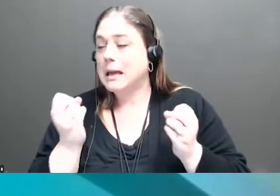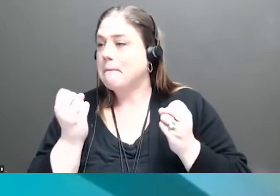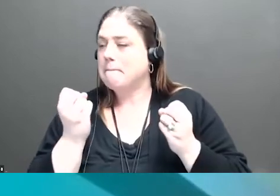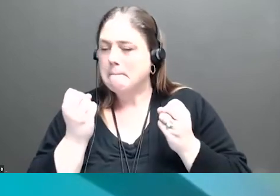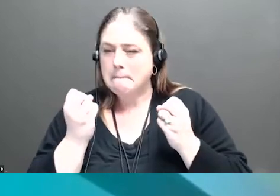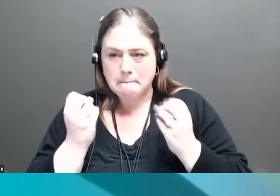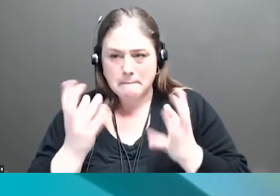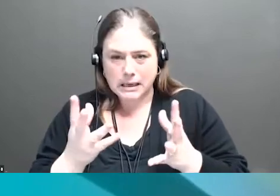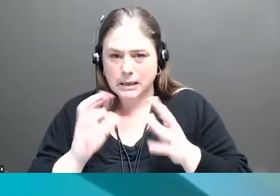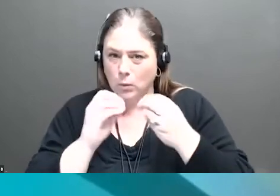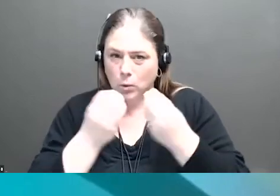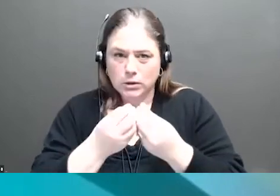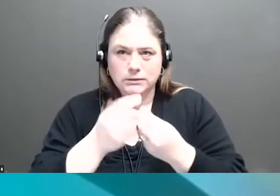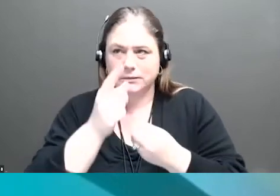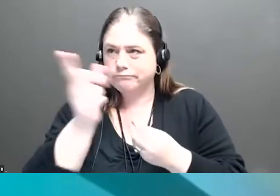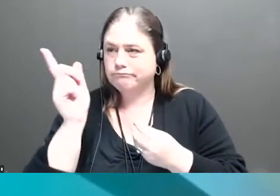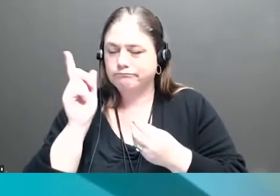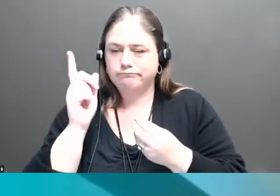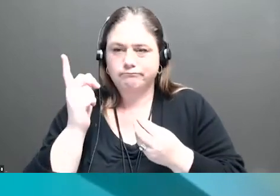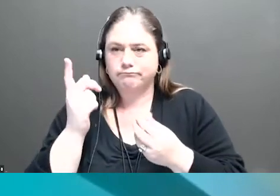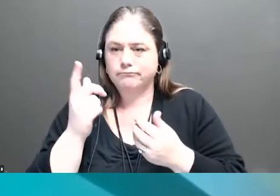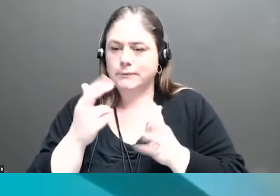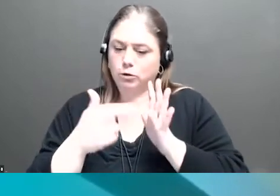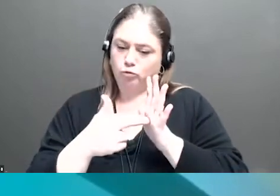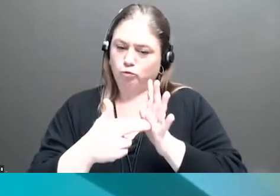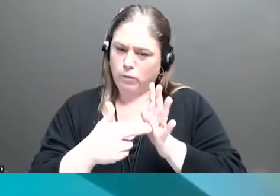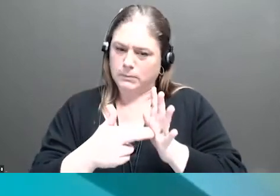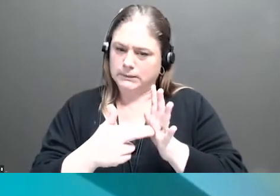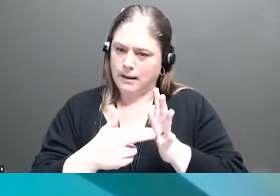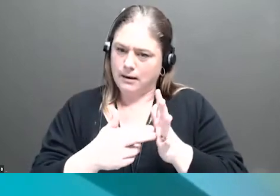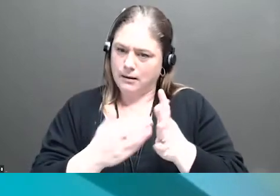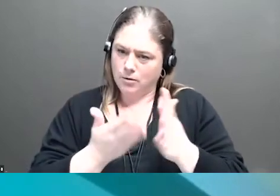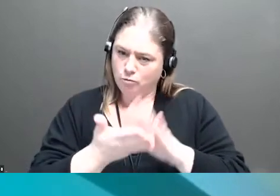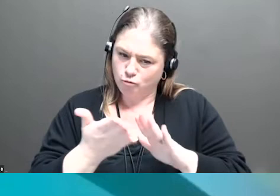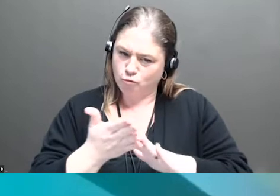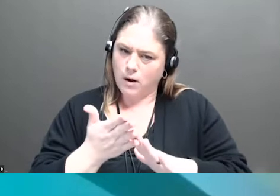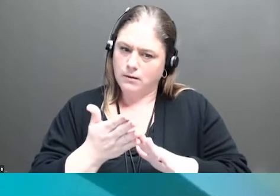that are representative of the disability community and funding should go to them,